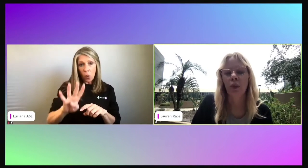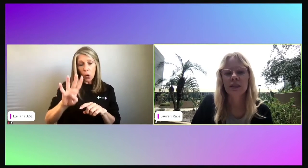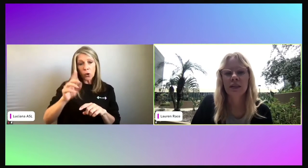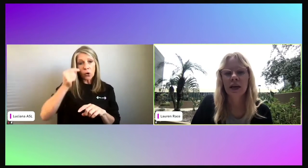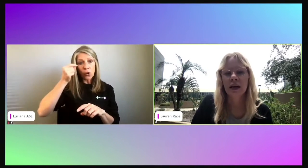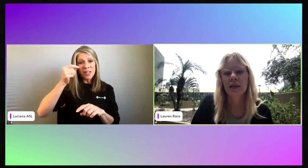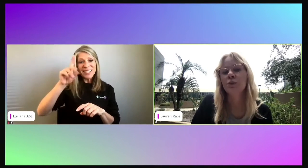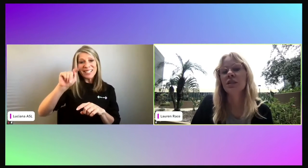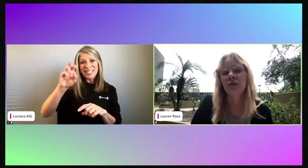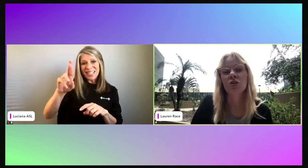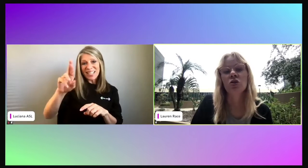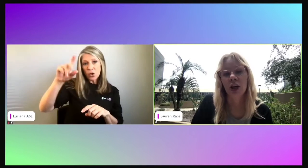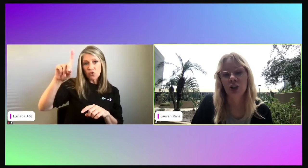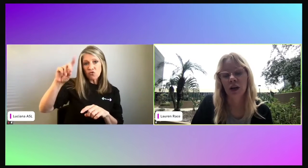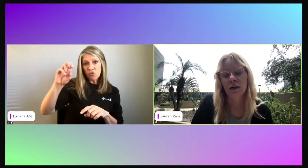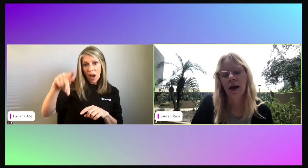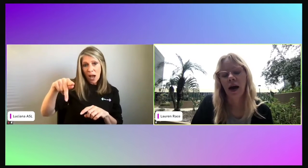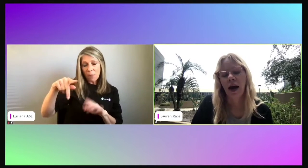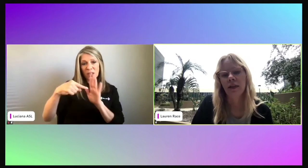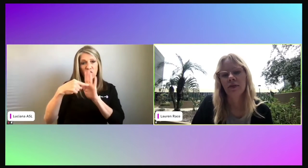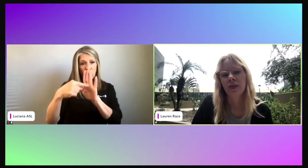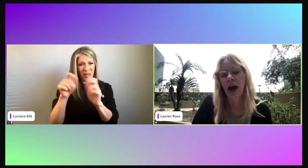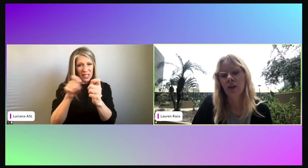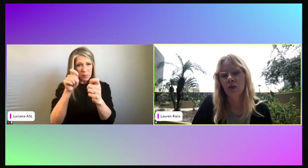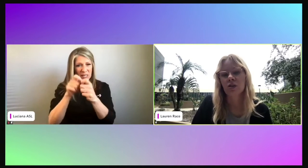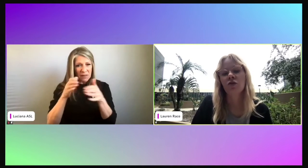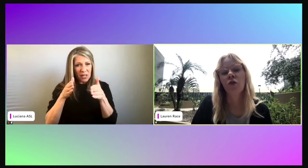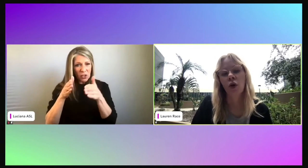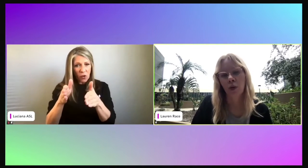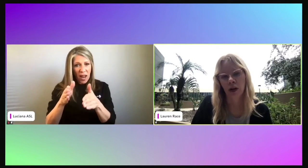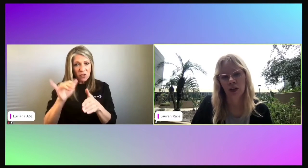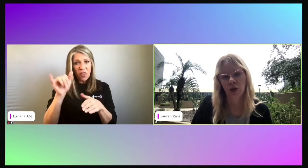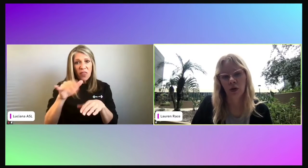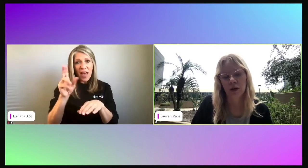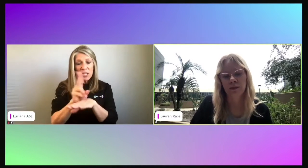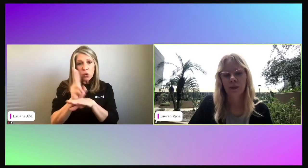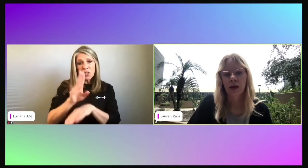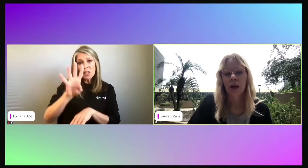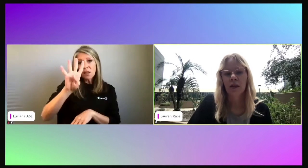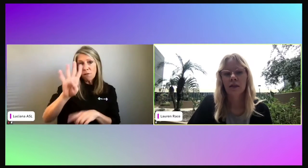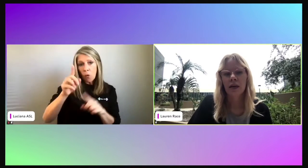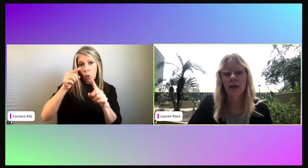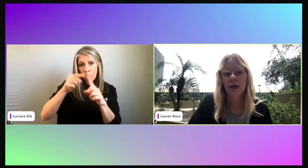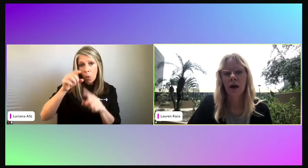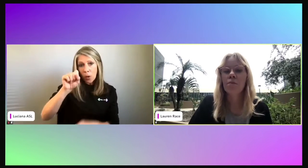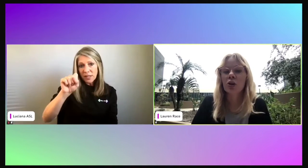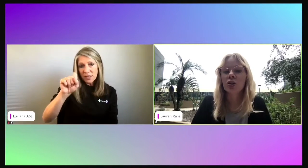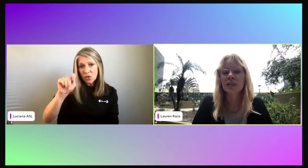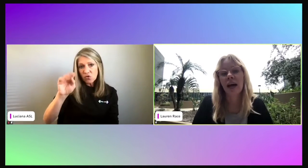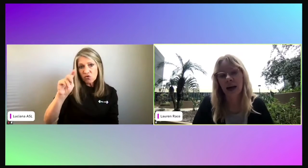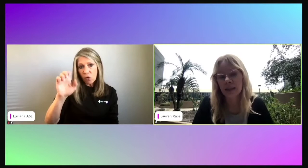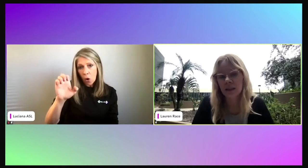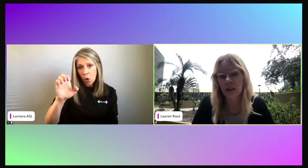the V points to the gear symbol, which is sideways 1 1/4 by three and 1/4 inch teardrop that points in a